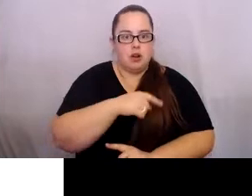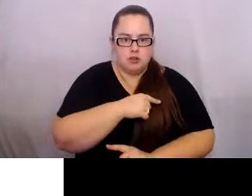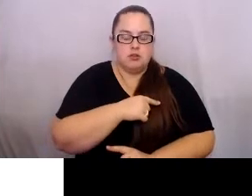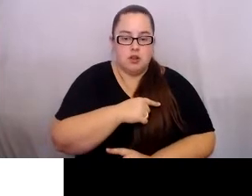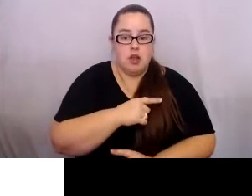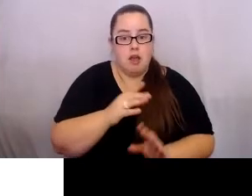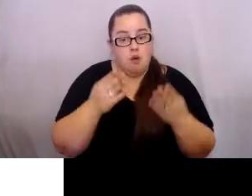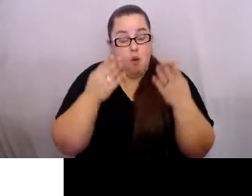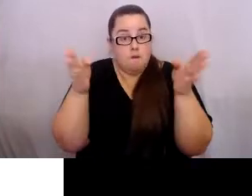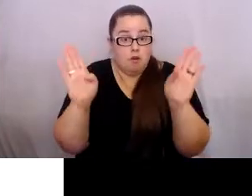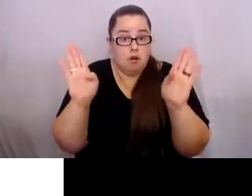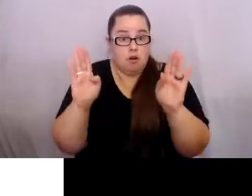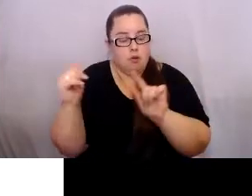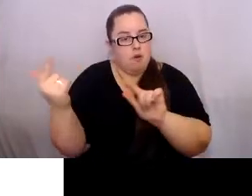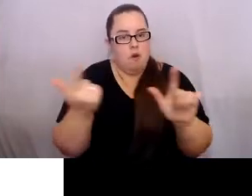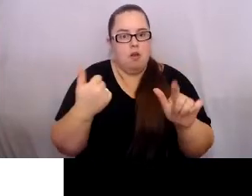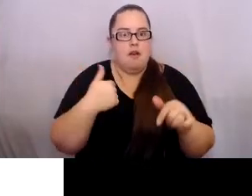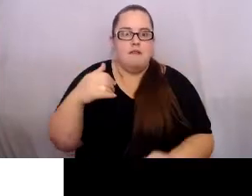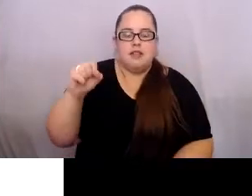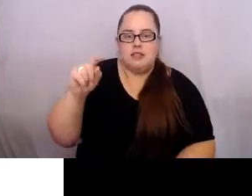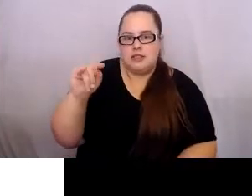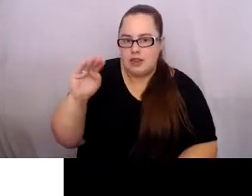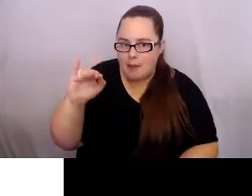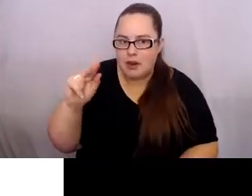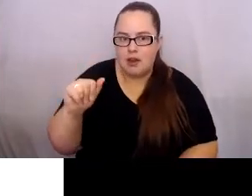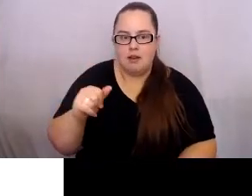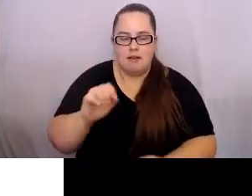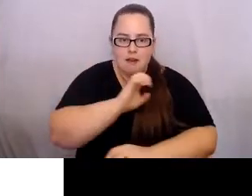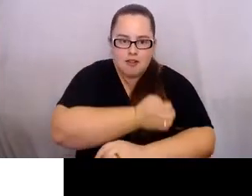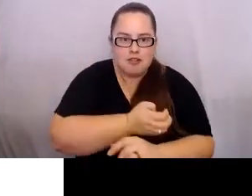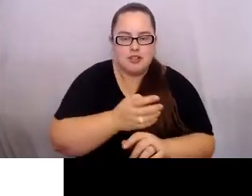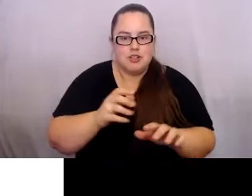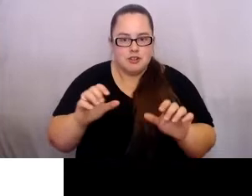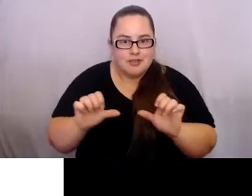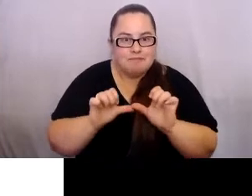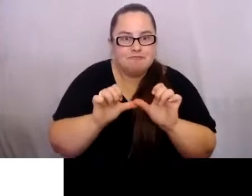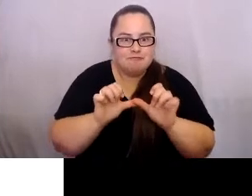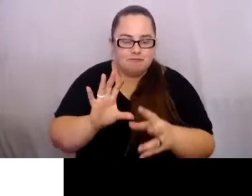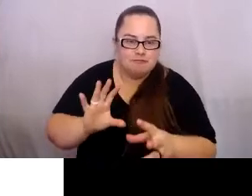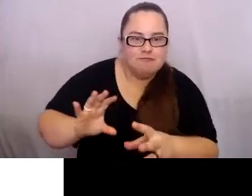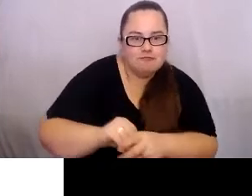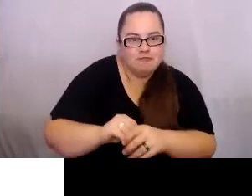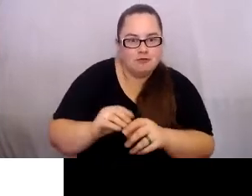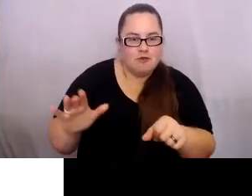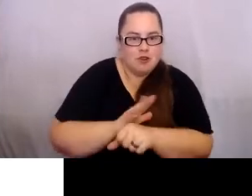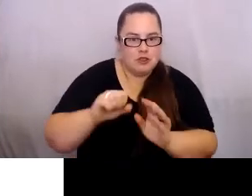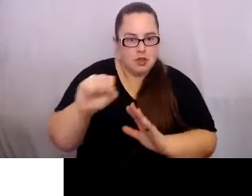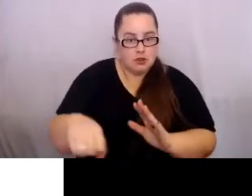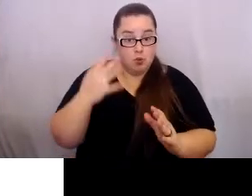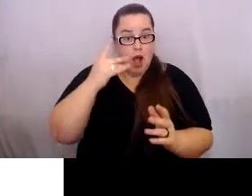Everybody had the stamina to engage. Over the course of the. Semester because those adjustments had been made. And it was destigmatized.